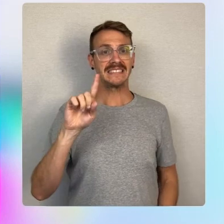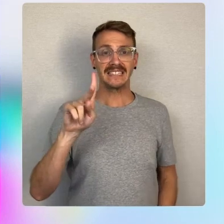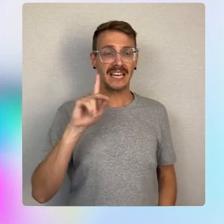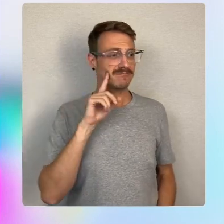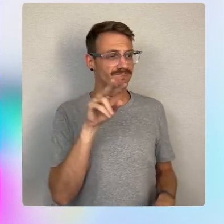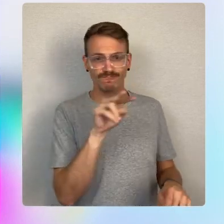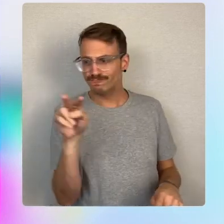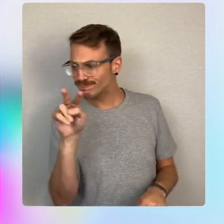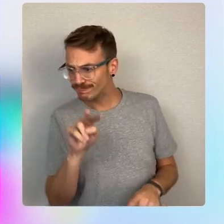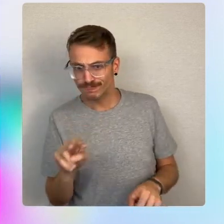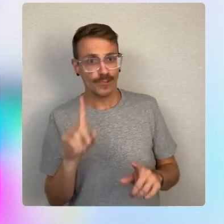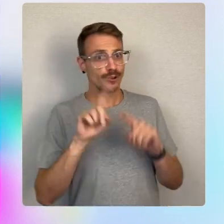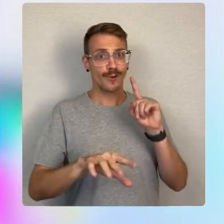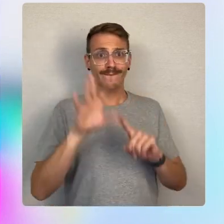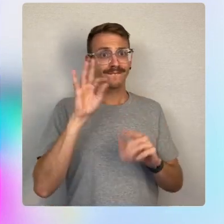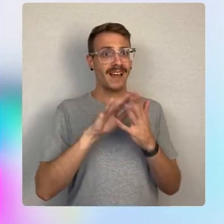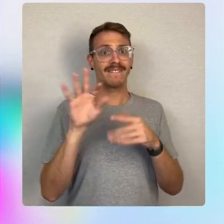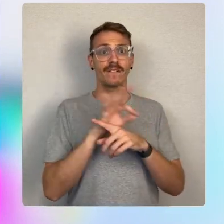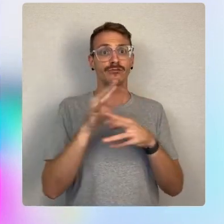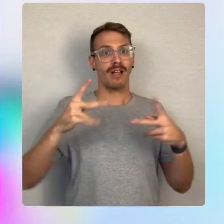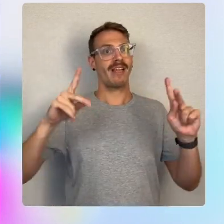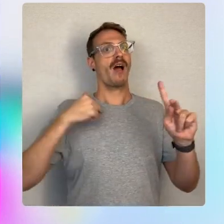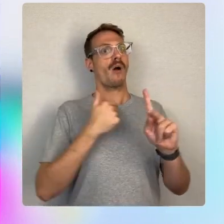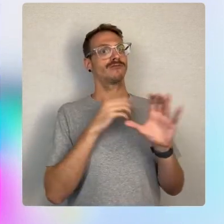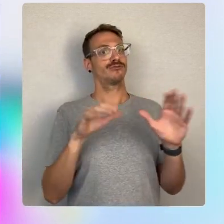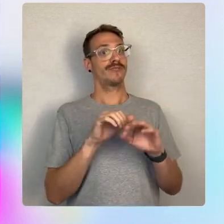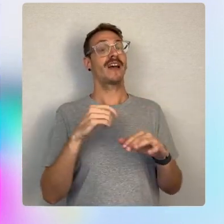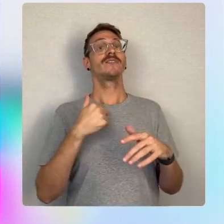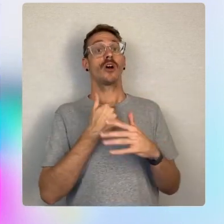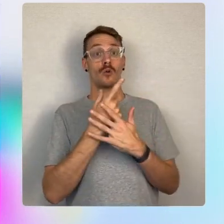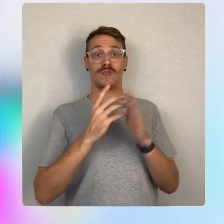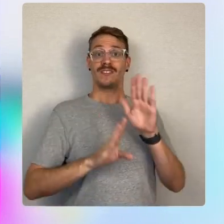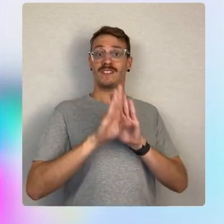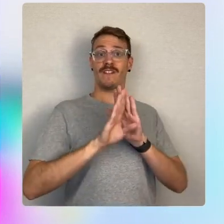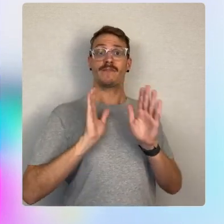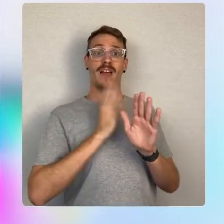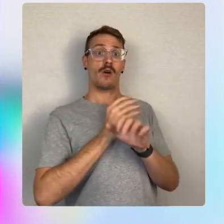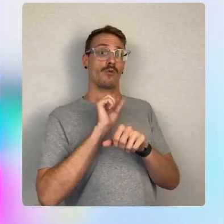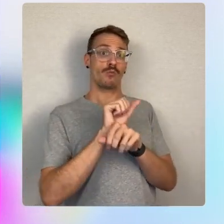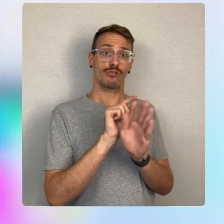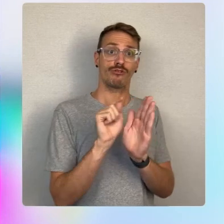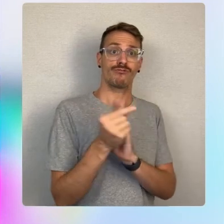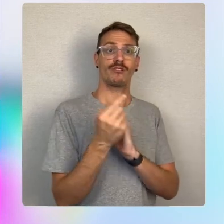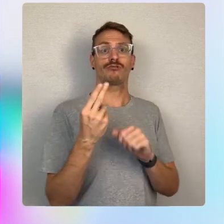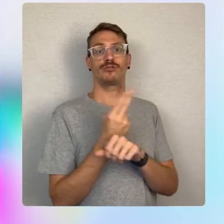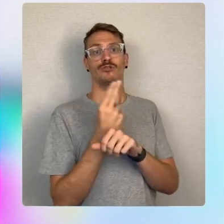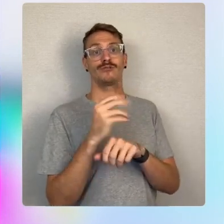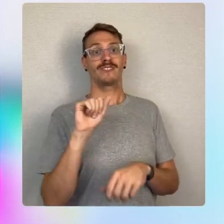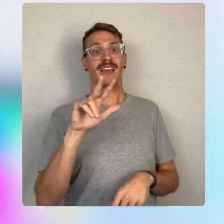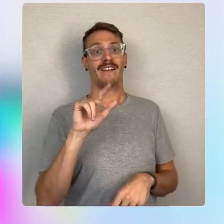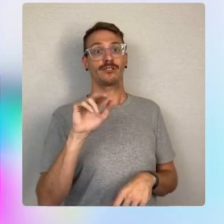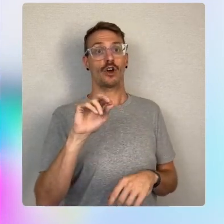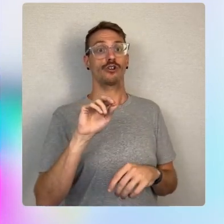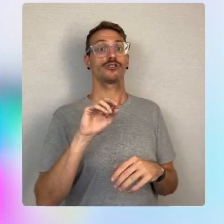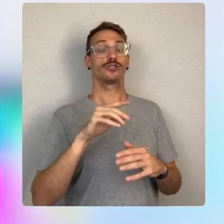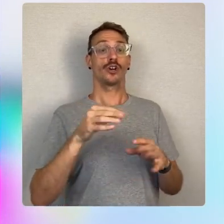that would allow us to do that. And eventually, we developed a workaround by using Avatar's critical joints feature,